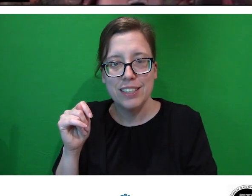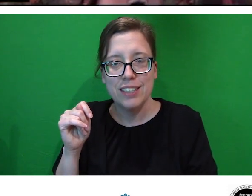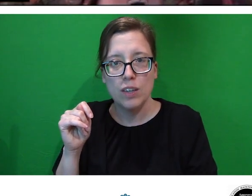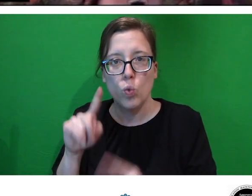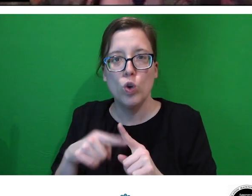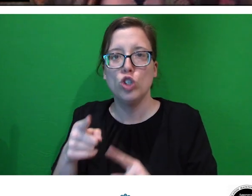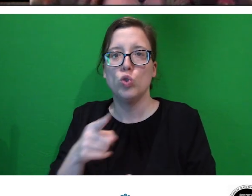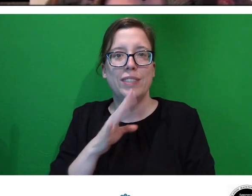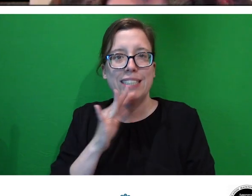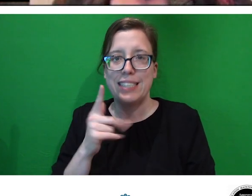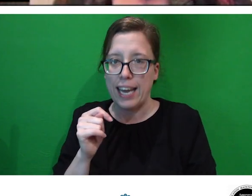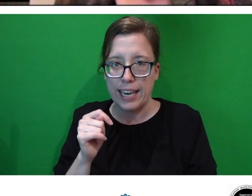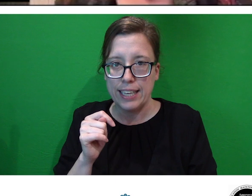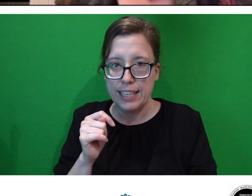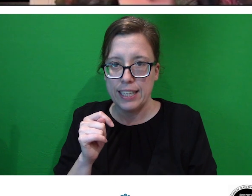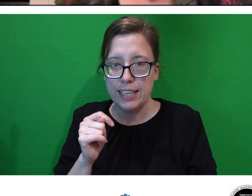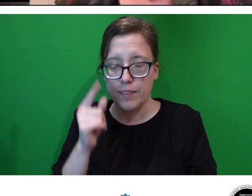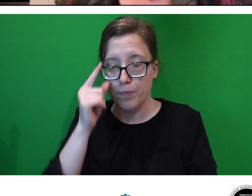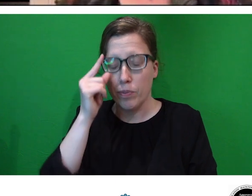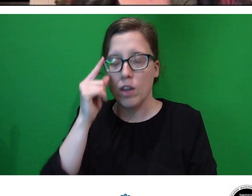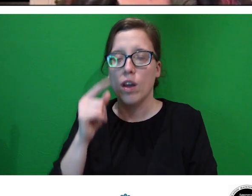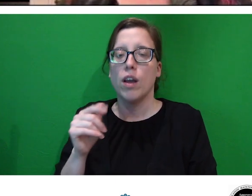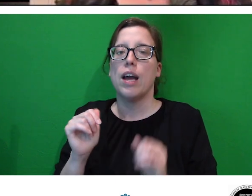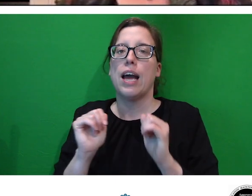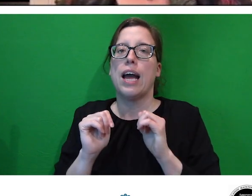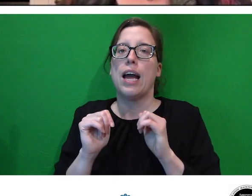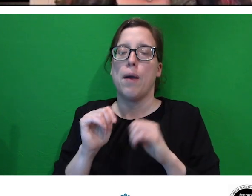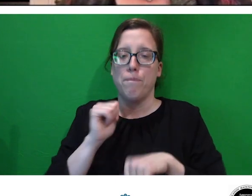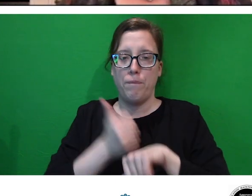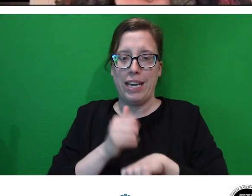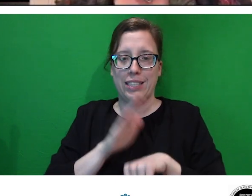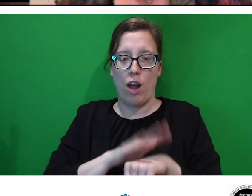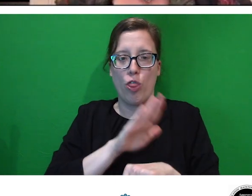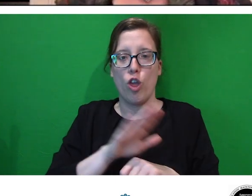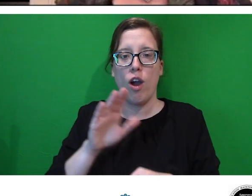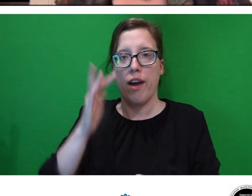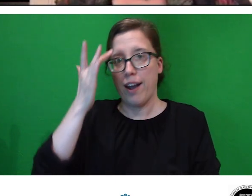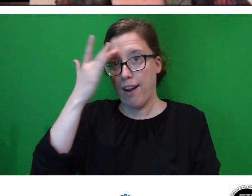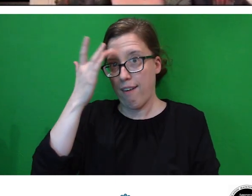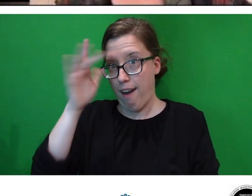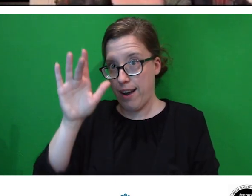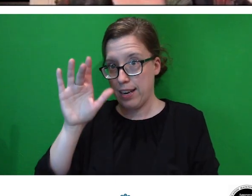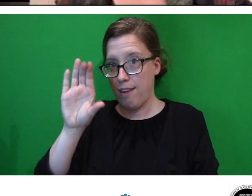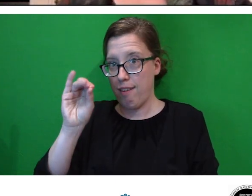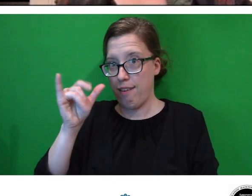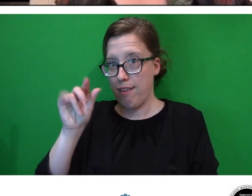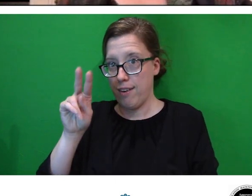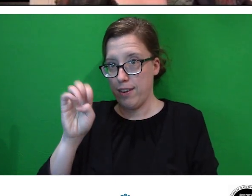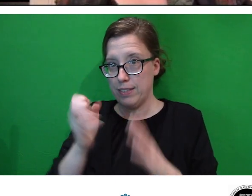was two seconds behind them. She didn't get it.